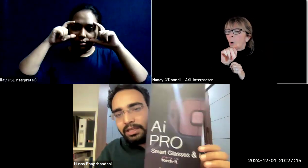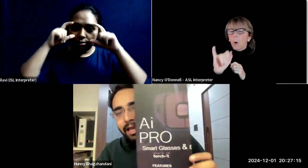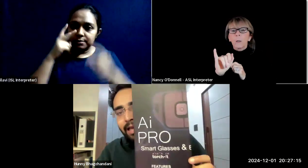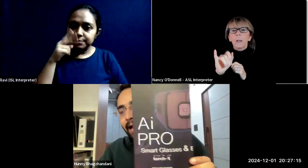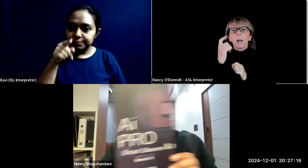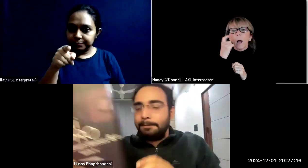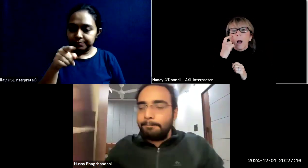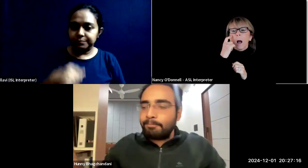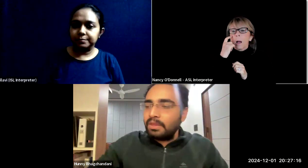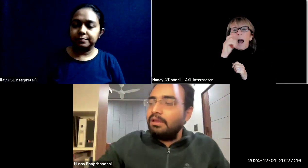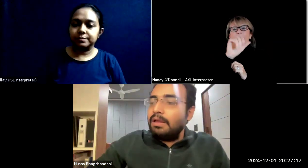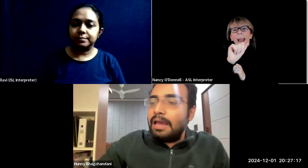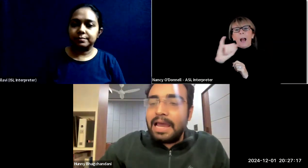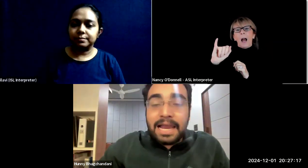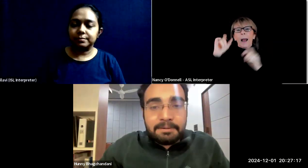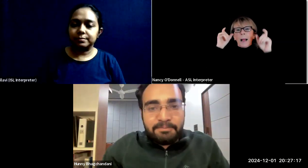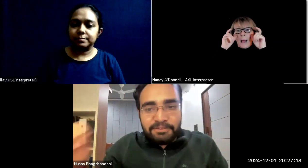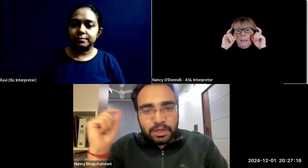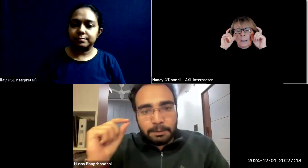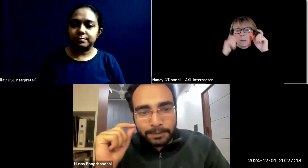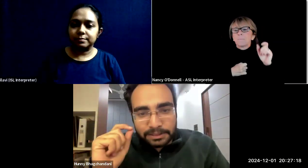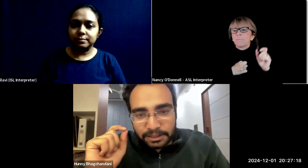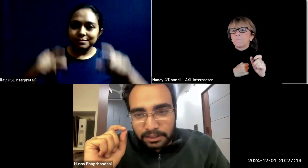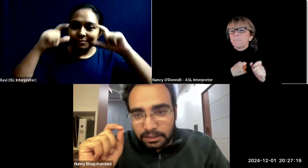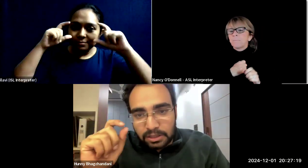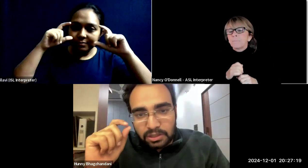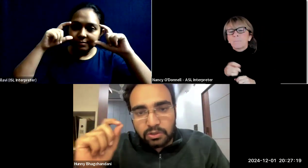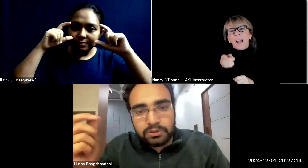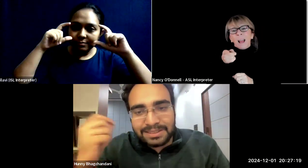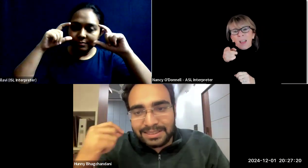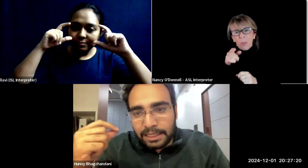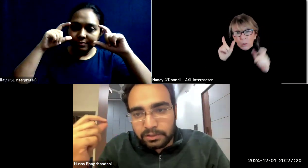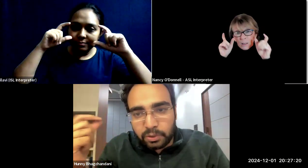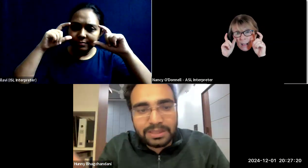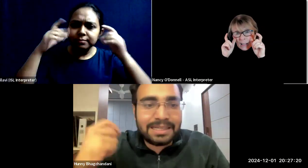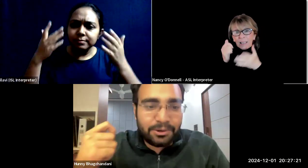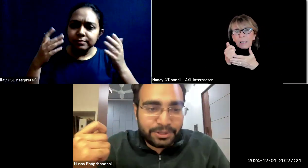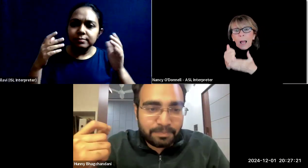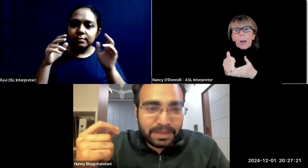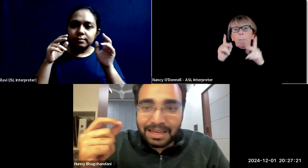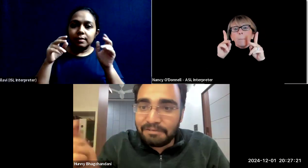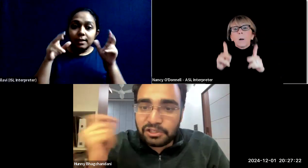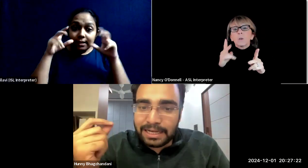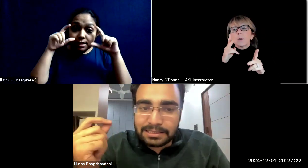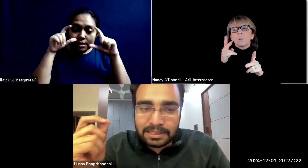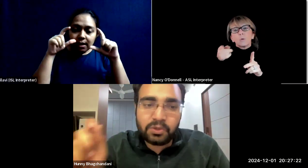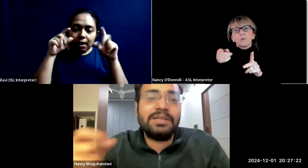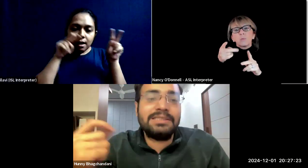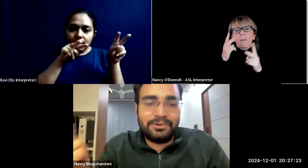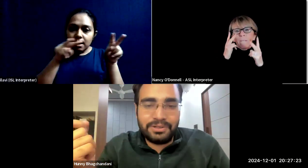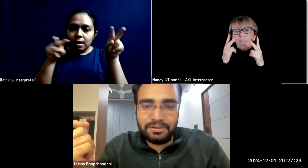Yeah, so this Jyoti AI will help a visually impaired person to see through the sound. He can visualize through the sound.